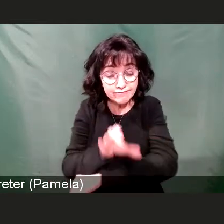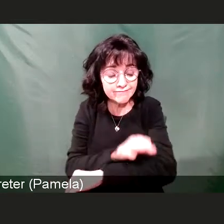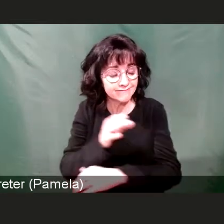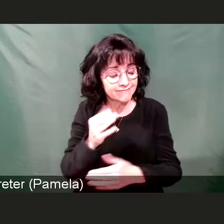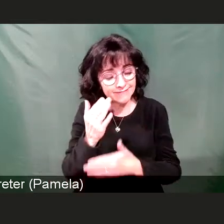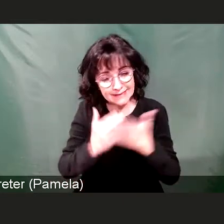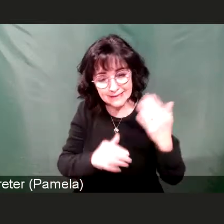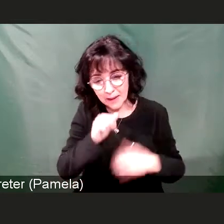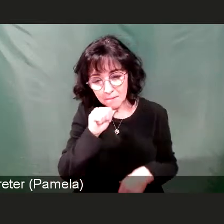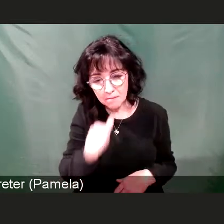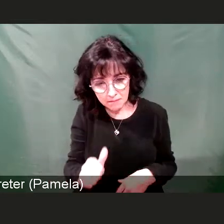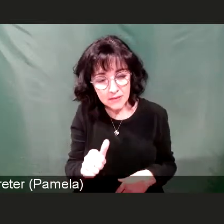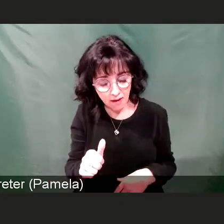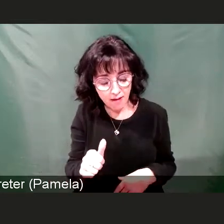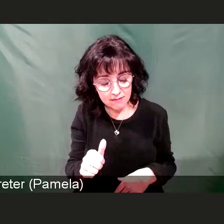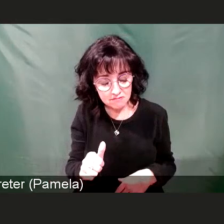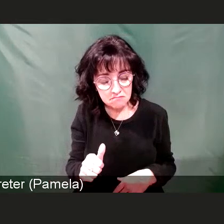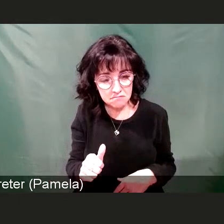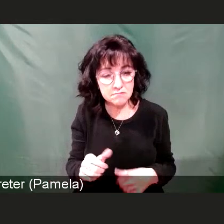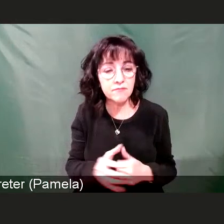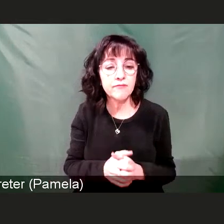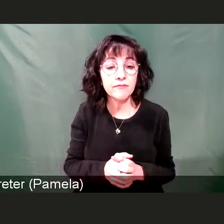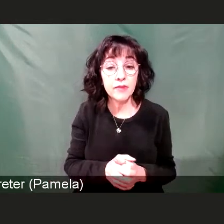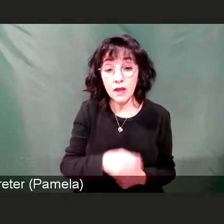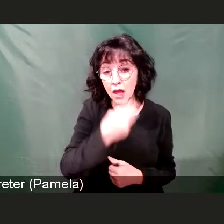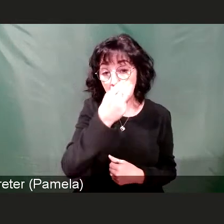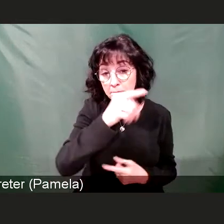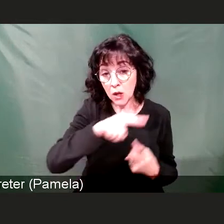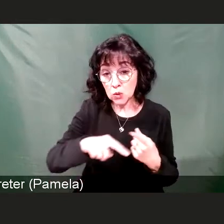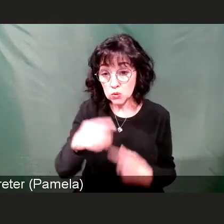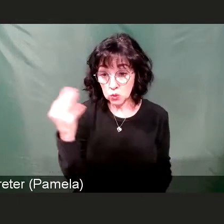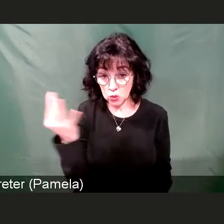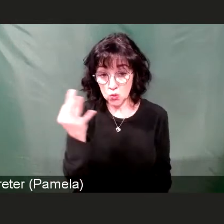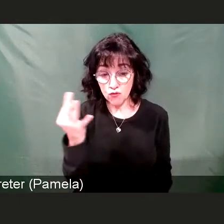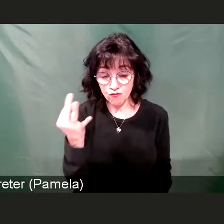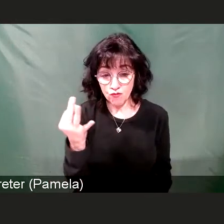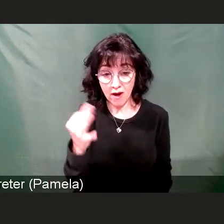Monday through Friday from 8:00 AM to 4:30 PM,